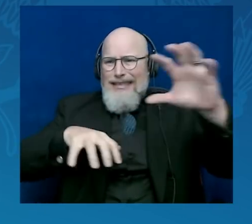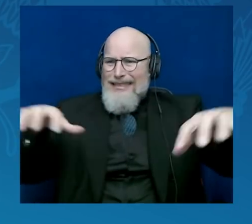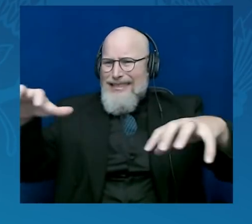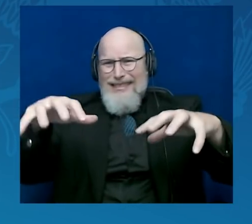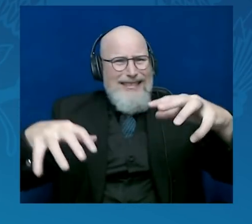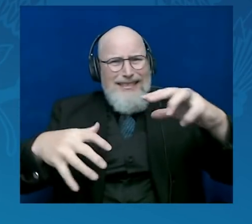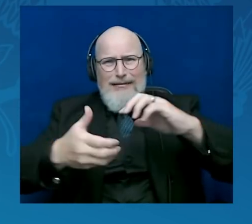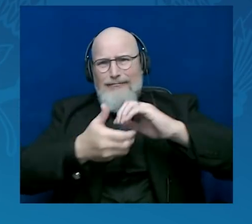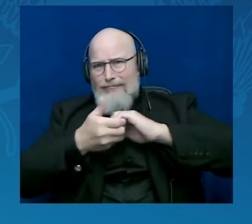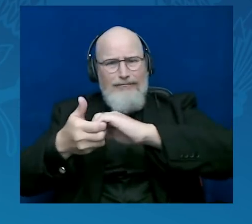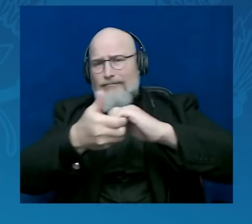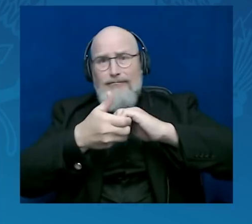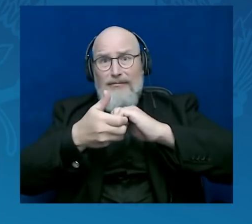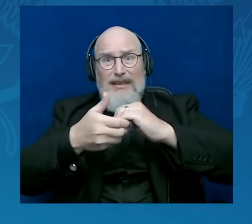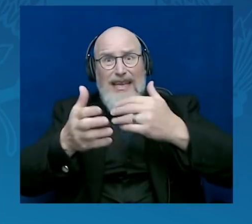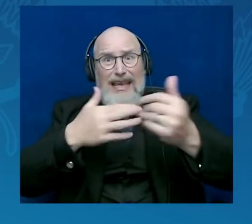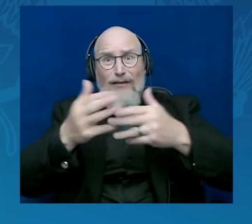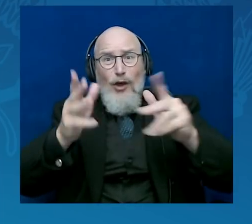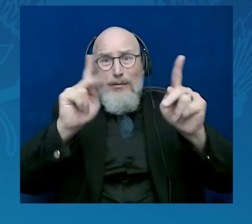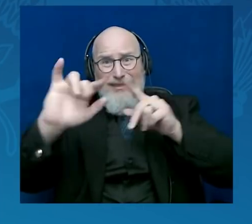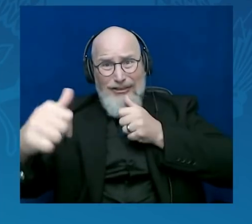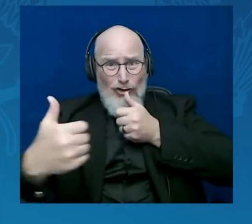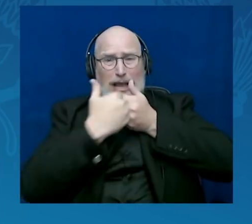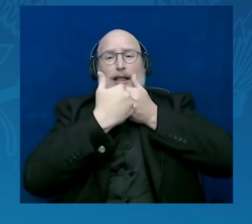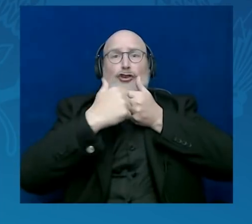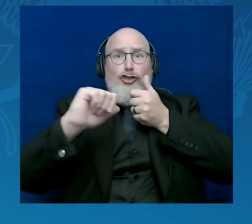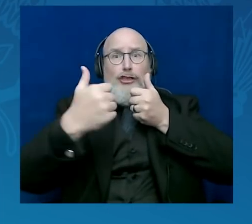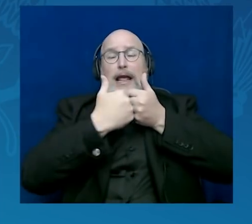we, the United States and Europe, have come together